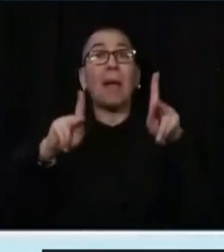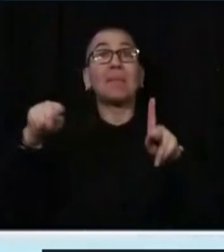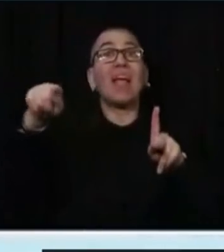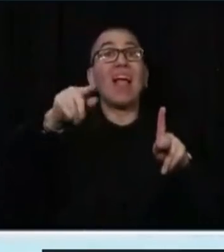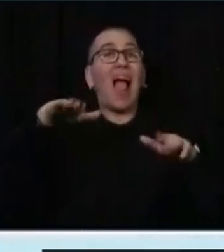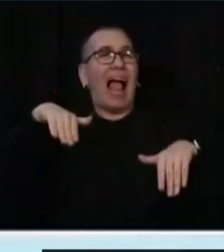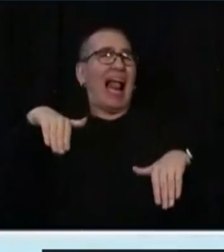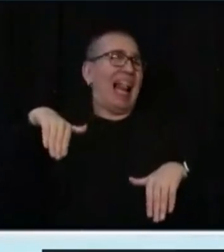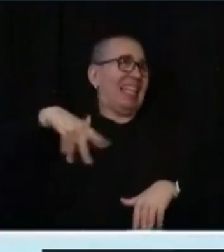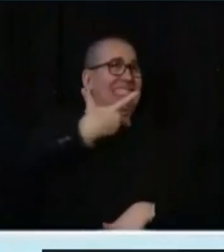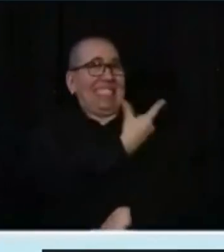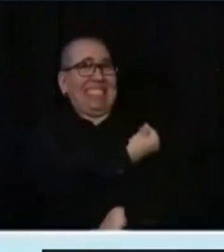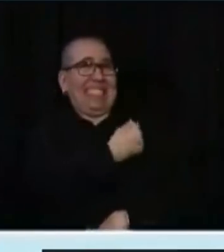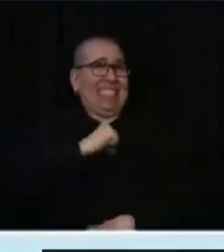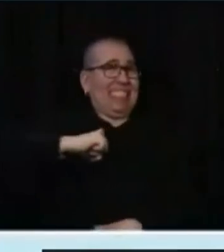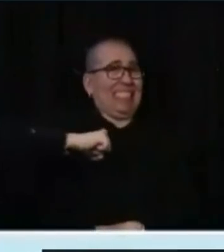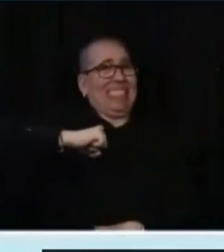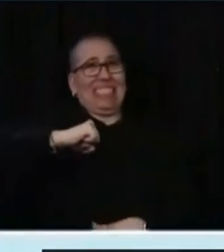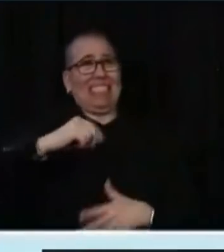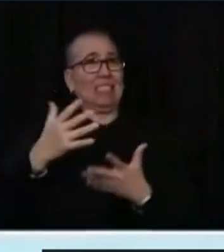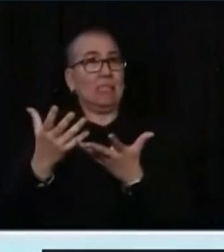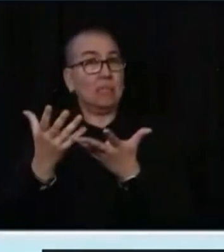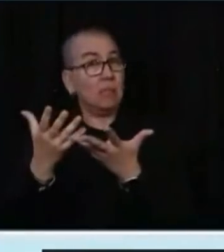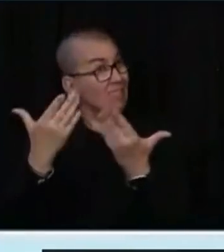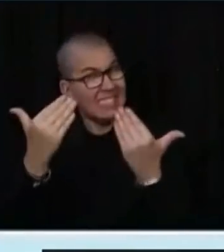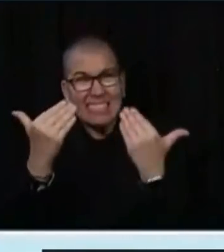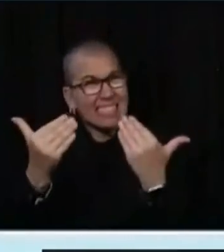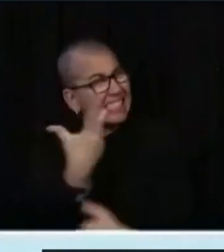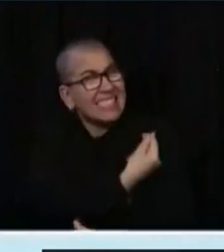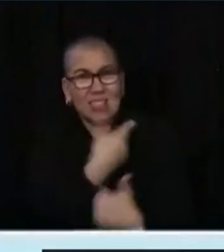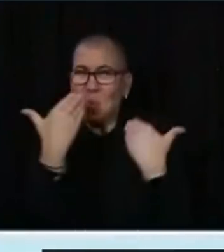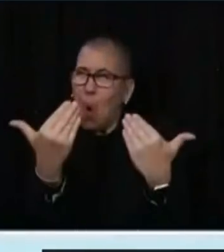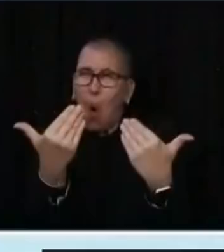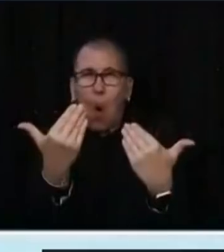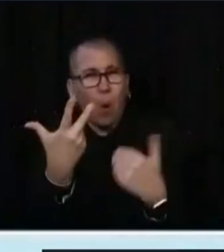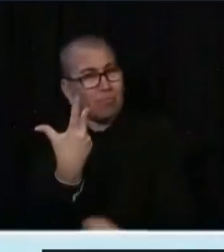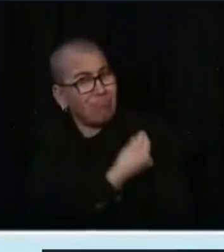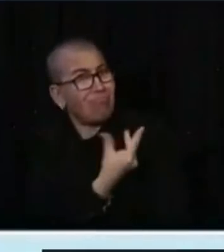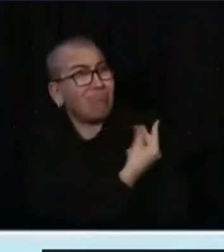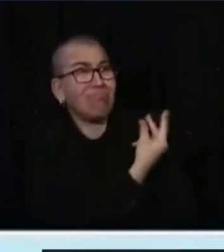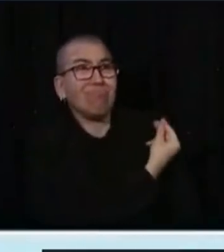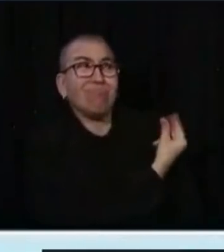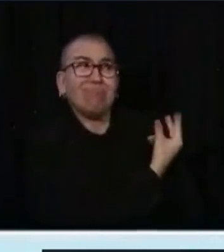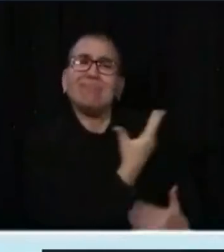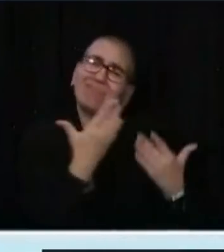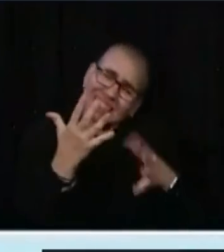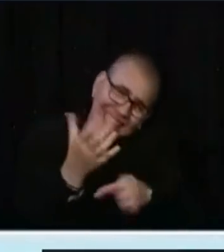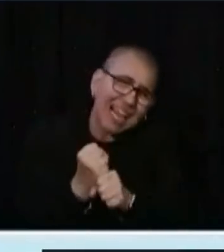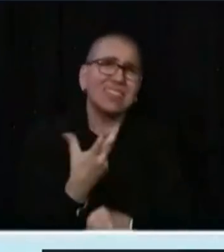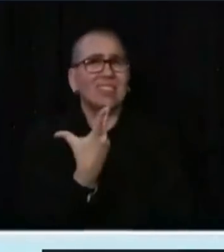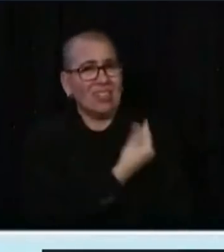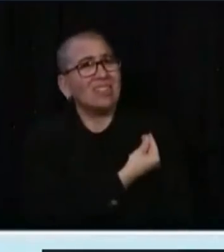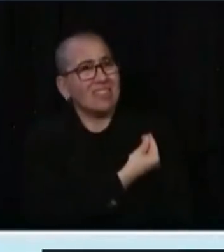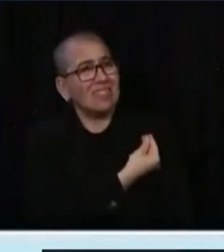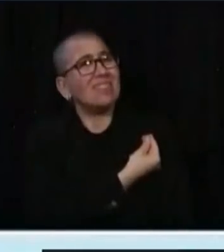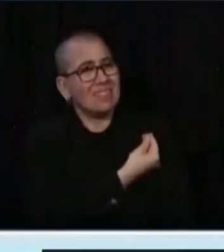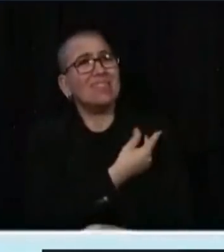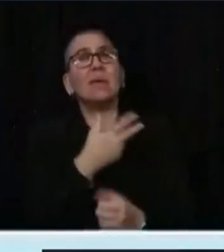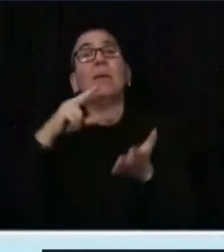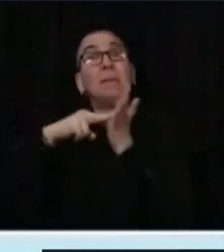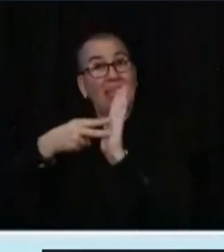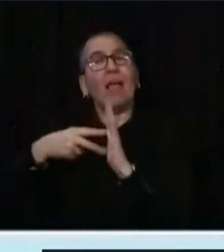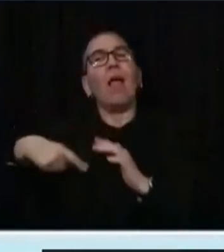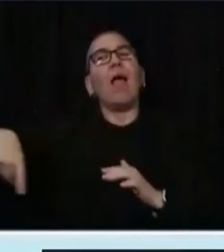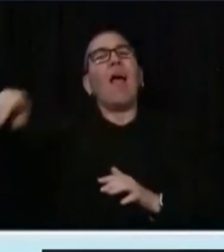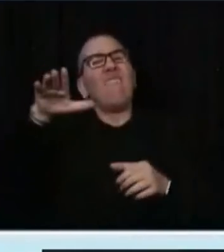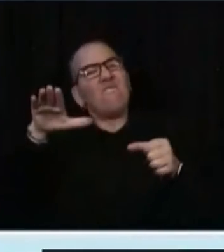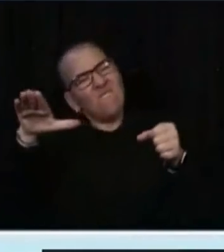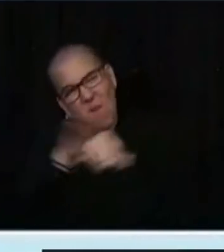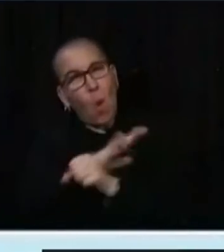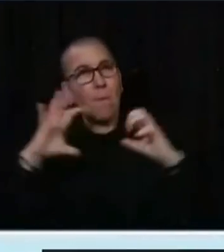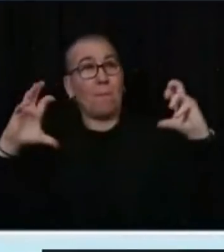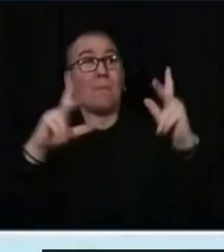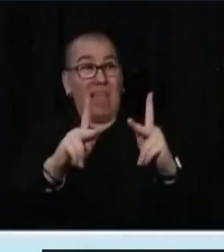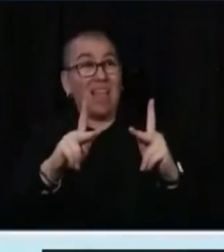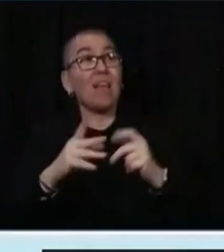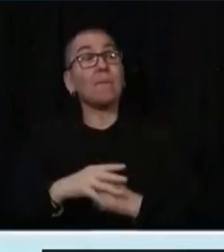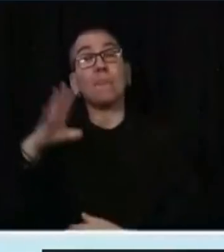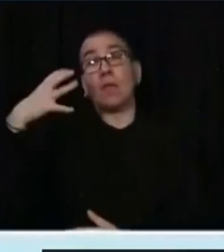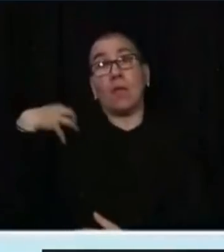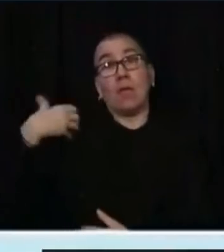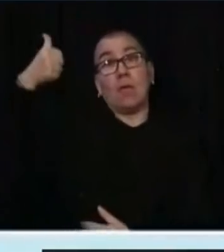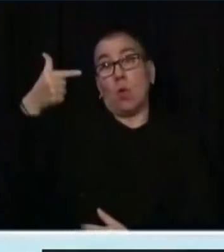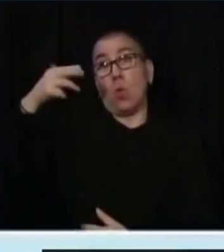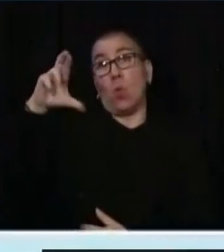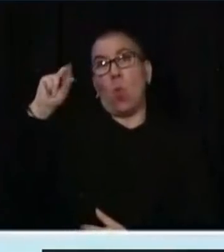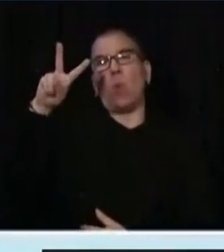OF FOLKS NOT VACCINATED